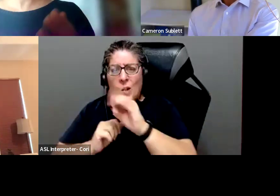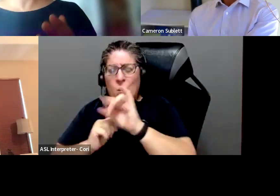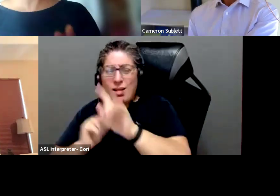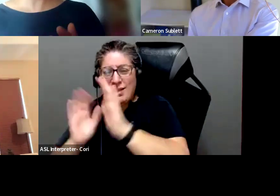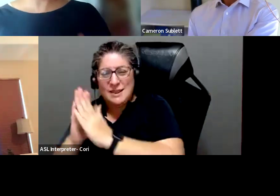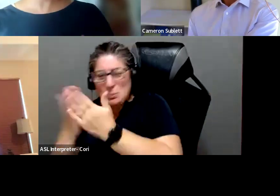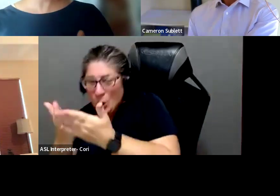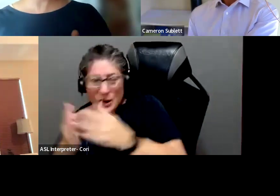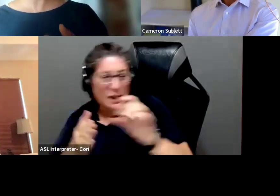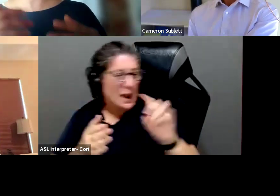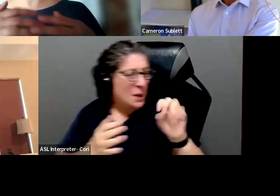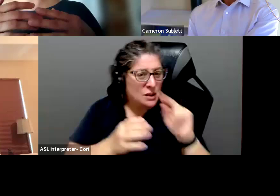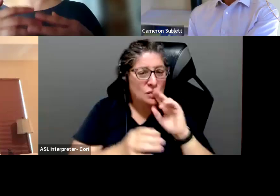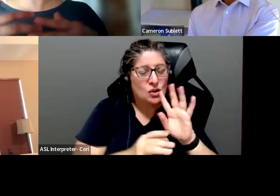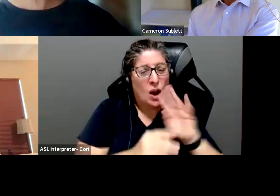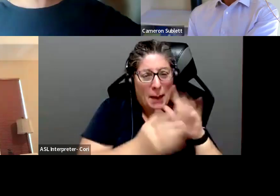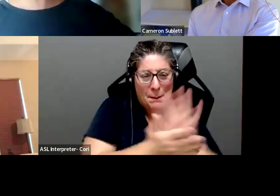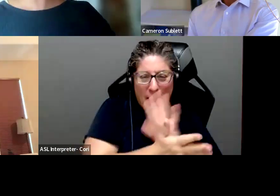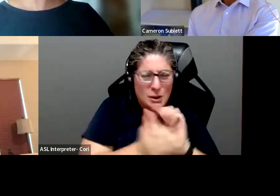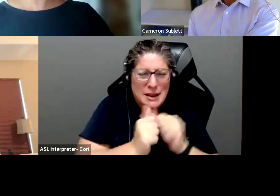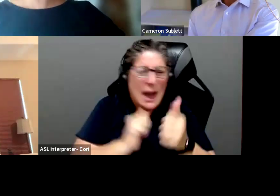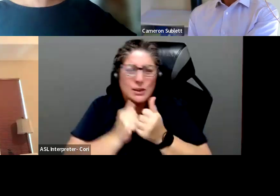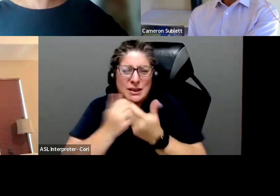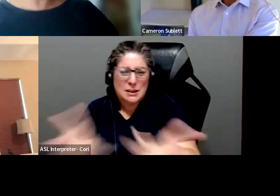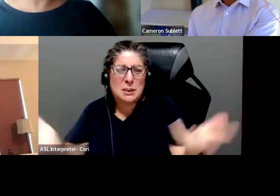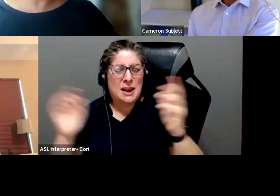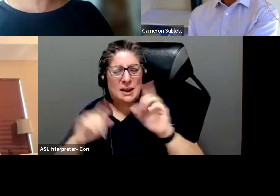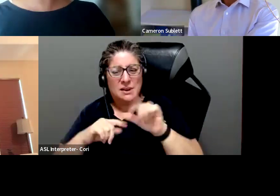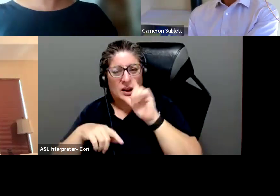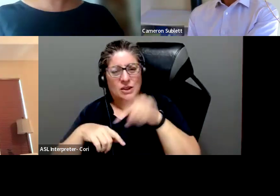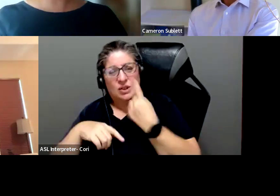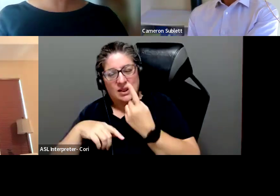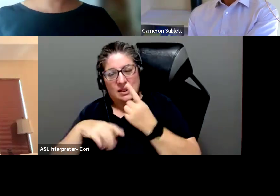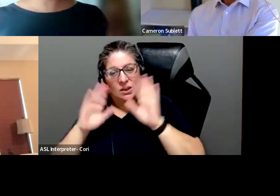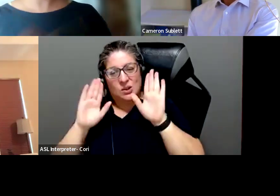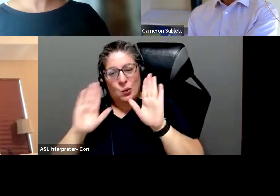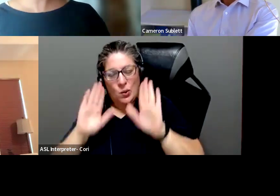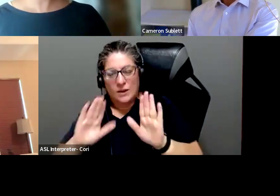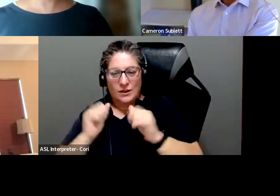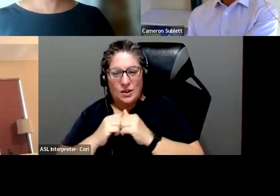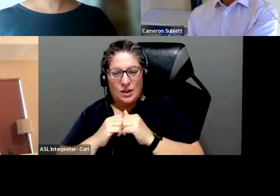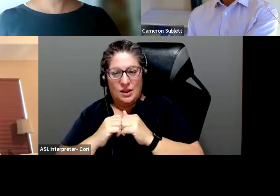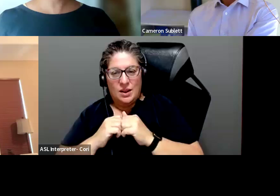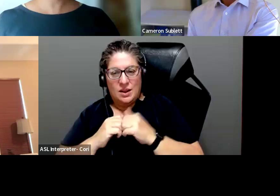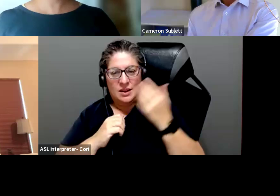Cameron, you mentioned a lot of papers. Where do you disseminate them again perhaps this besides this wonderful seminar